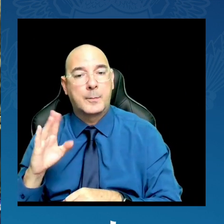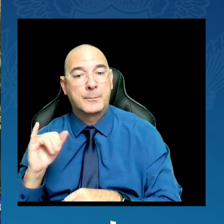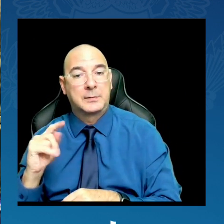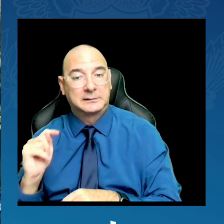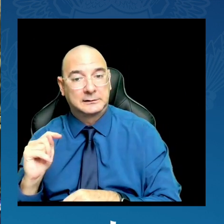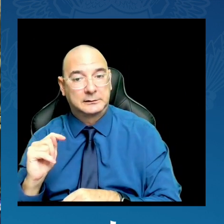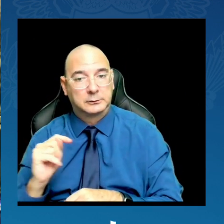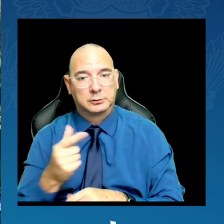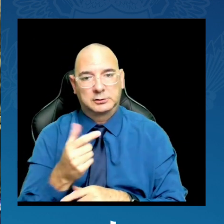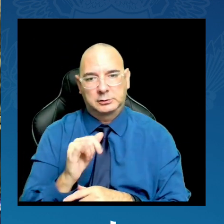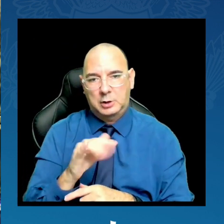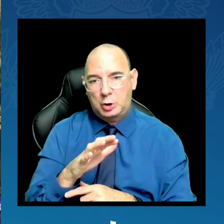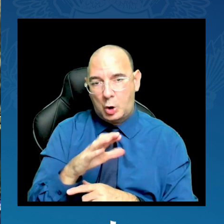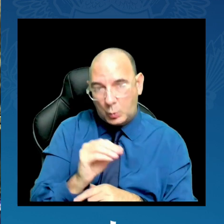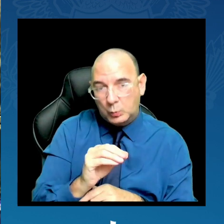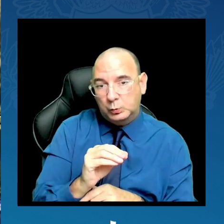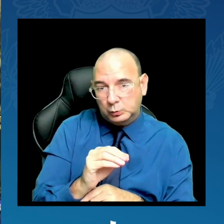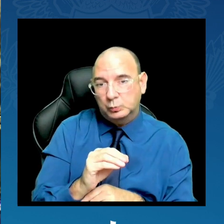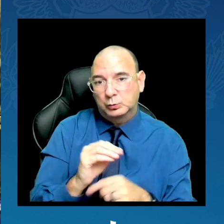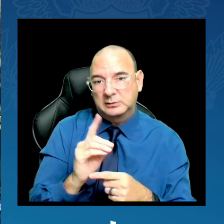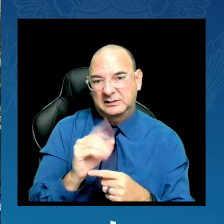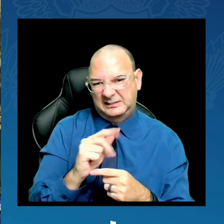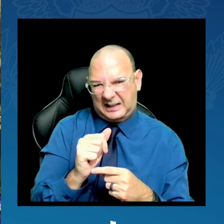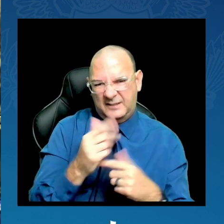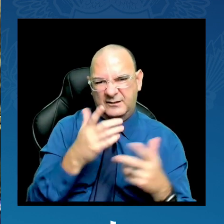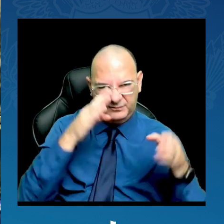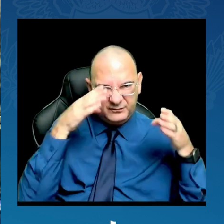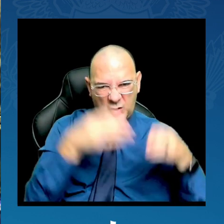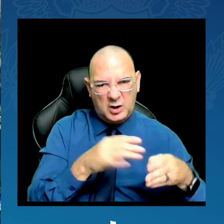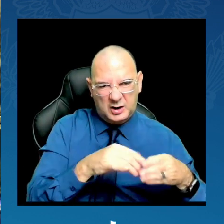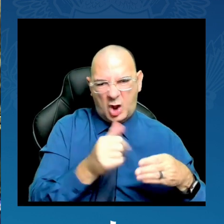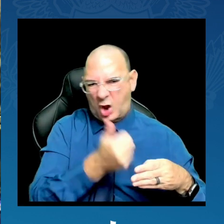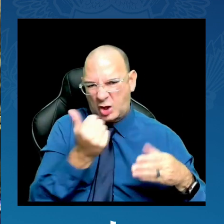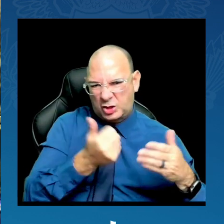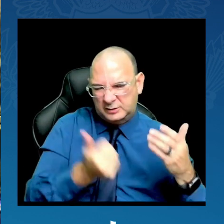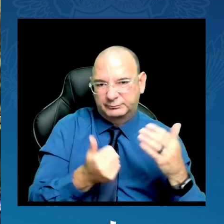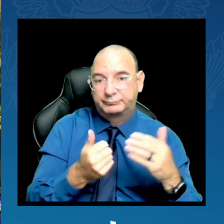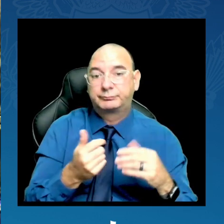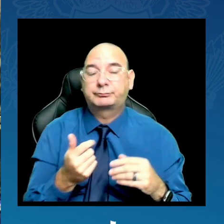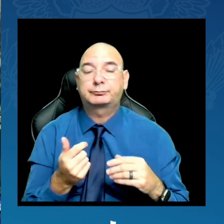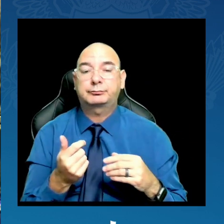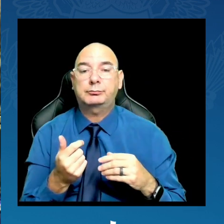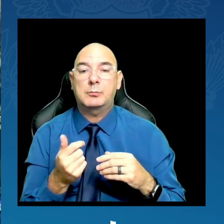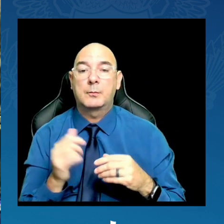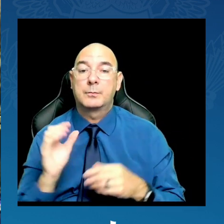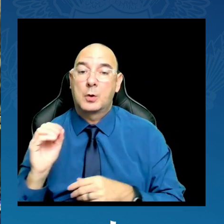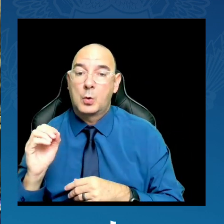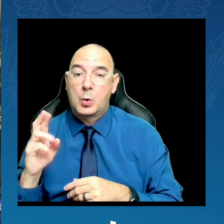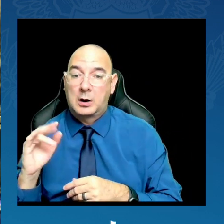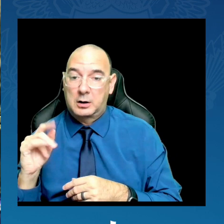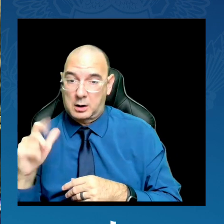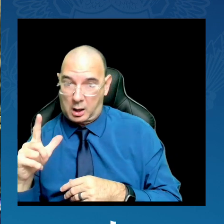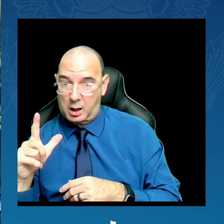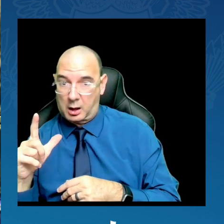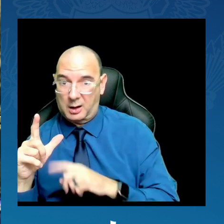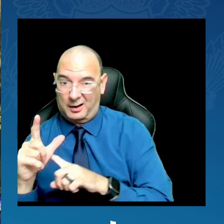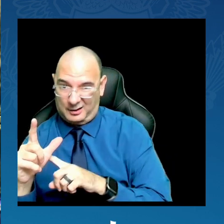focused on those and other orbital regimes. In addition, we're going to be initiating contract processes